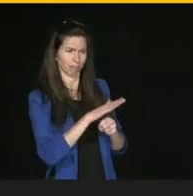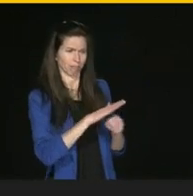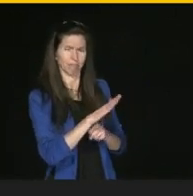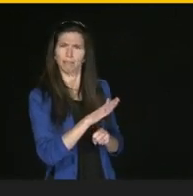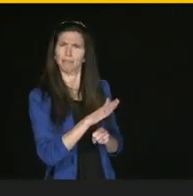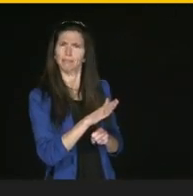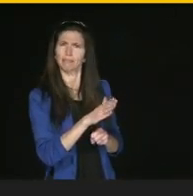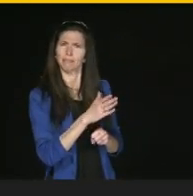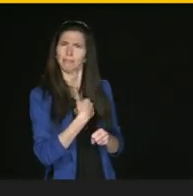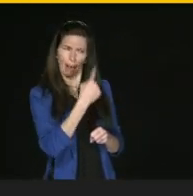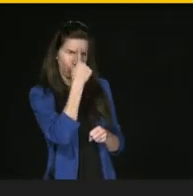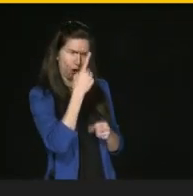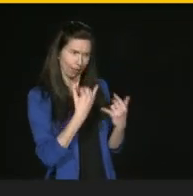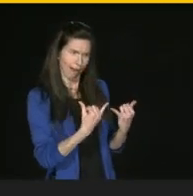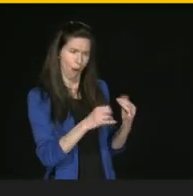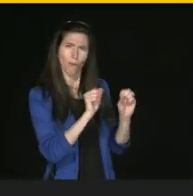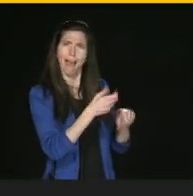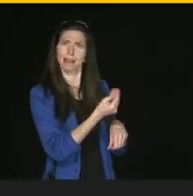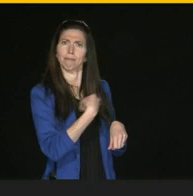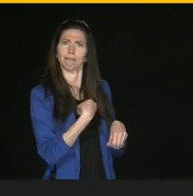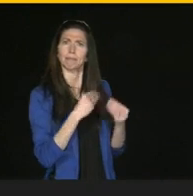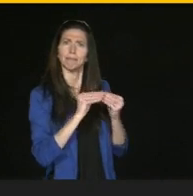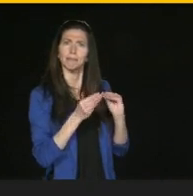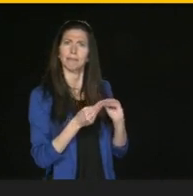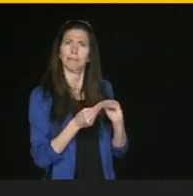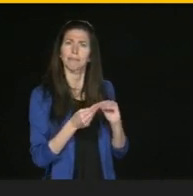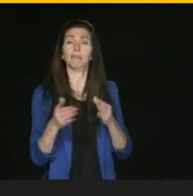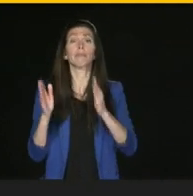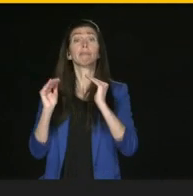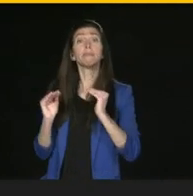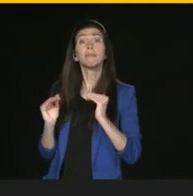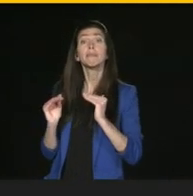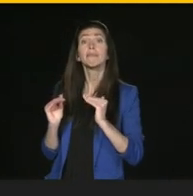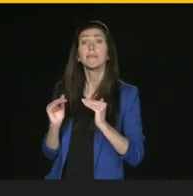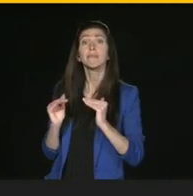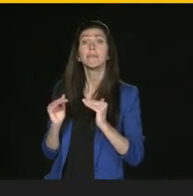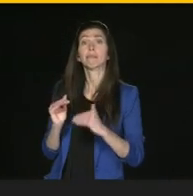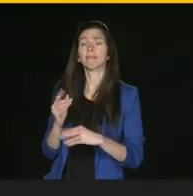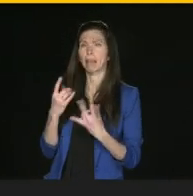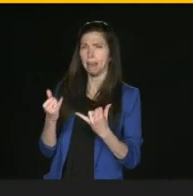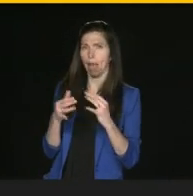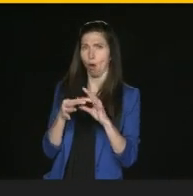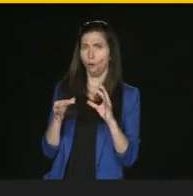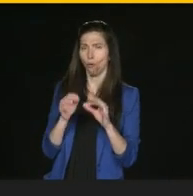(Question by Media): I THOUGHT THIS WAS THE BRIEFING, THIS WAS WHAT THIS WAS SUPPOSED TO BE FOR.